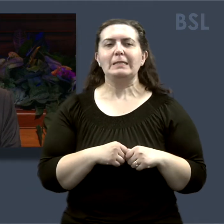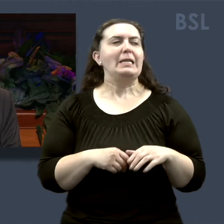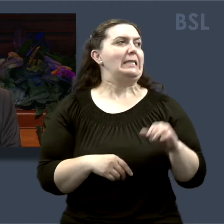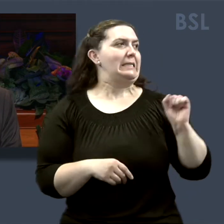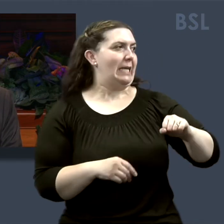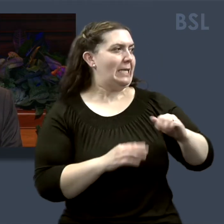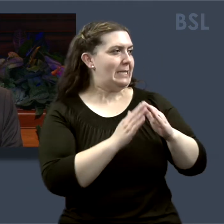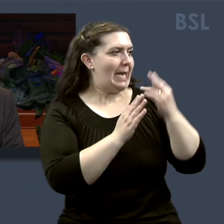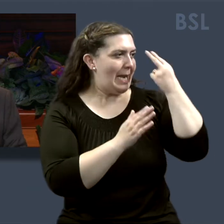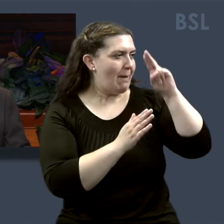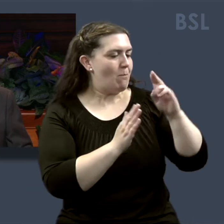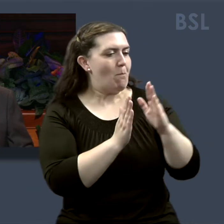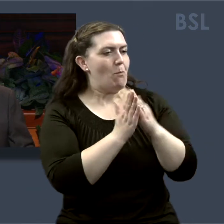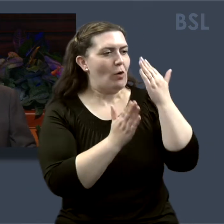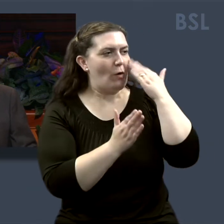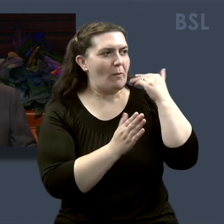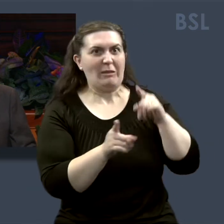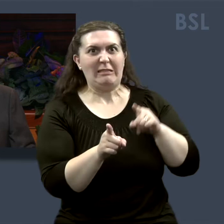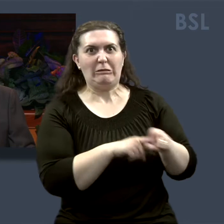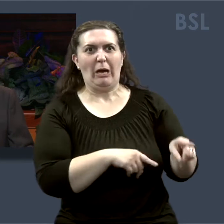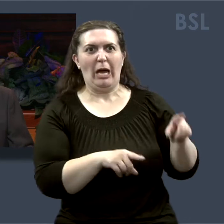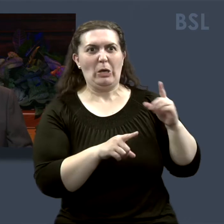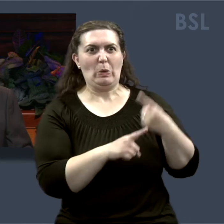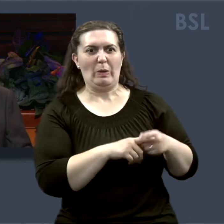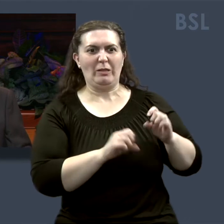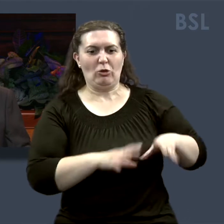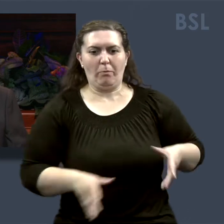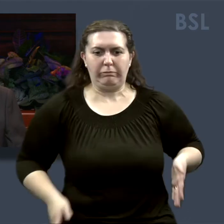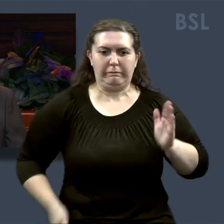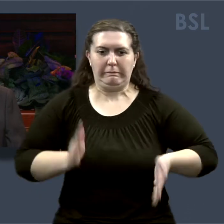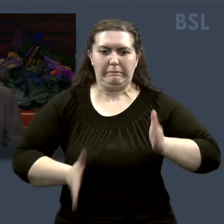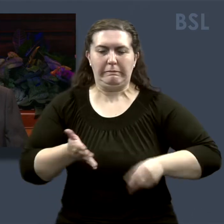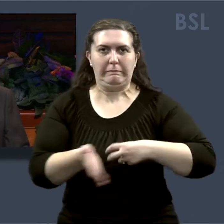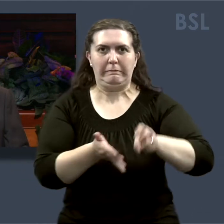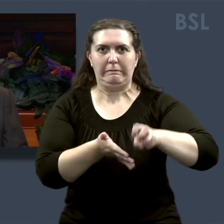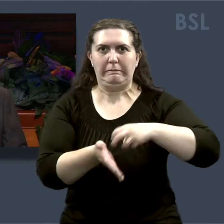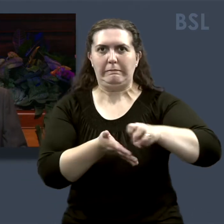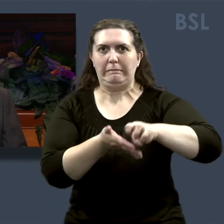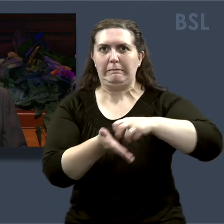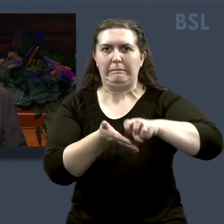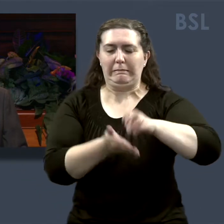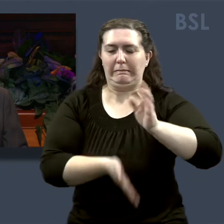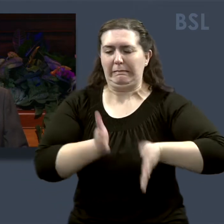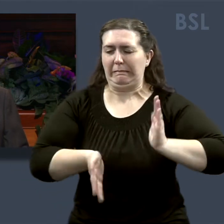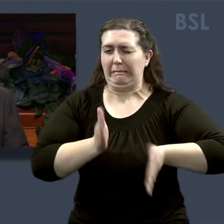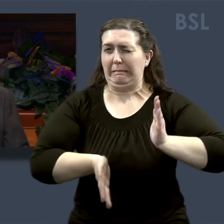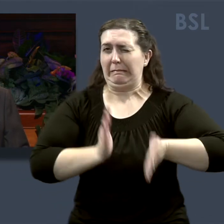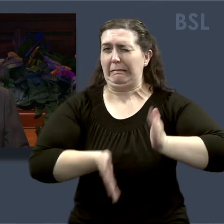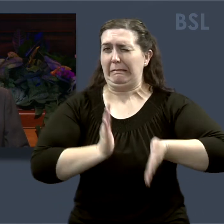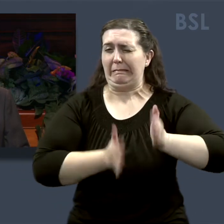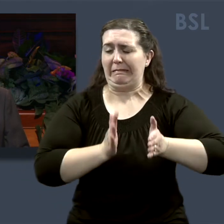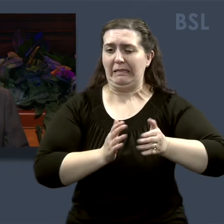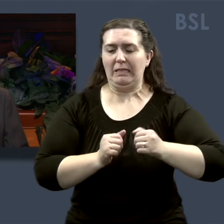“‘It’s called the Book of Mormon,’ I said, wanting to drop the subject. I picked up my bags and started walking down the hall.